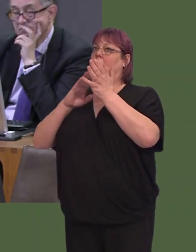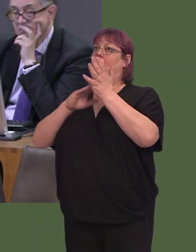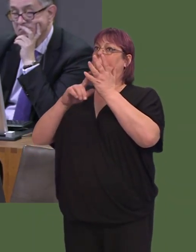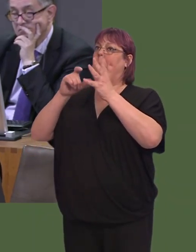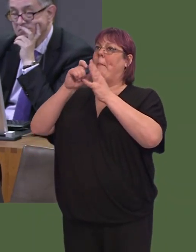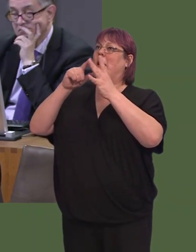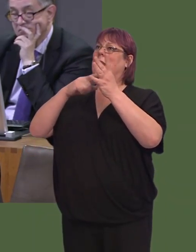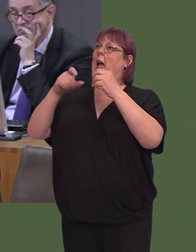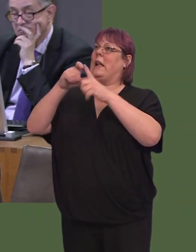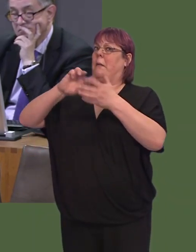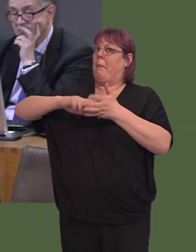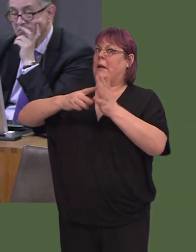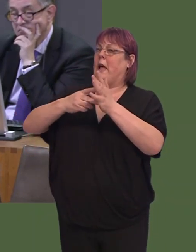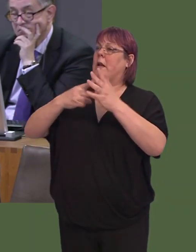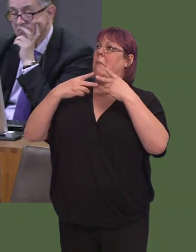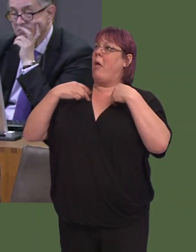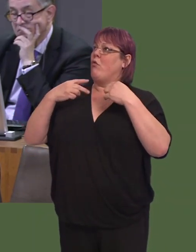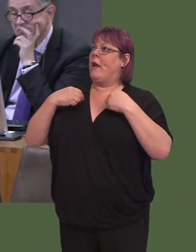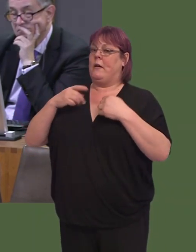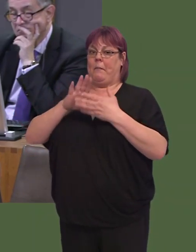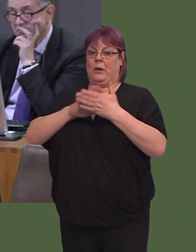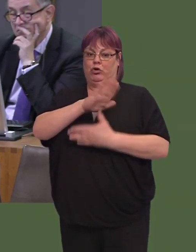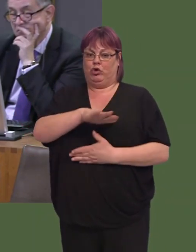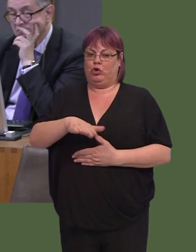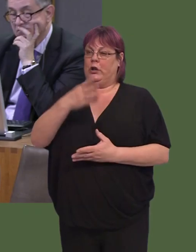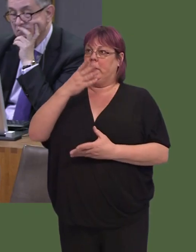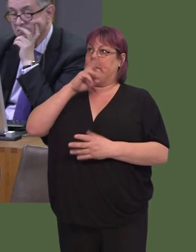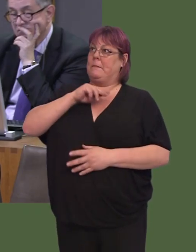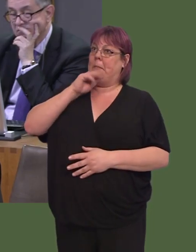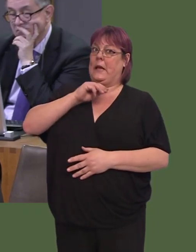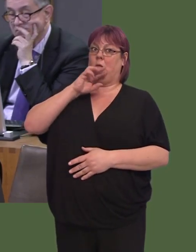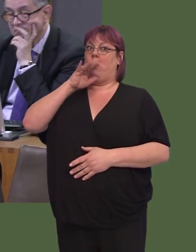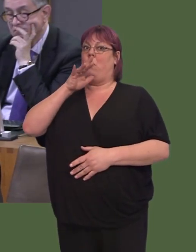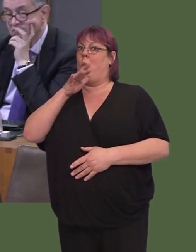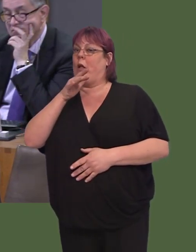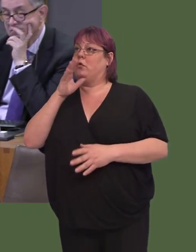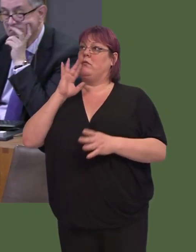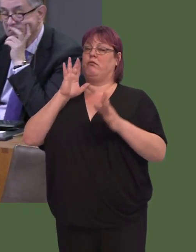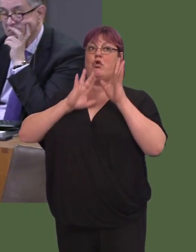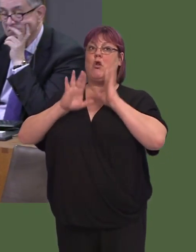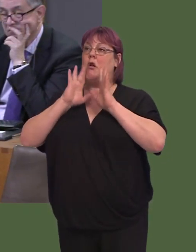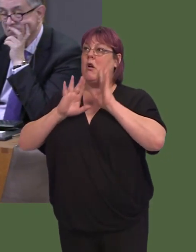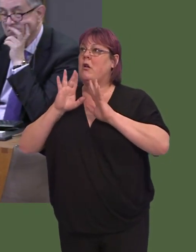a very young age, which leads on to them attending Welsh-medium schools and thus increasing the number of Welsh speakers in Wales.